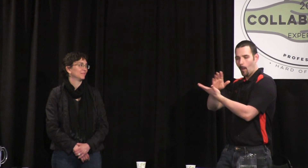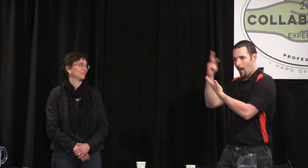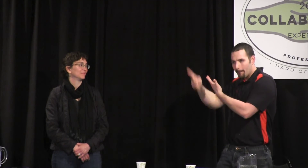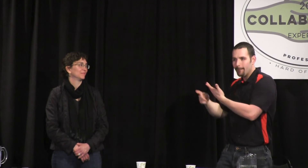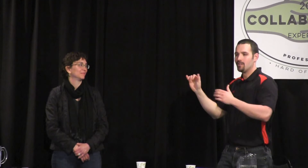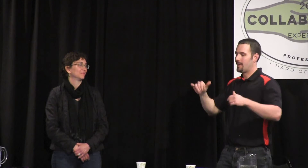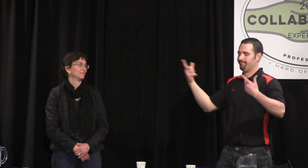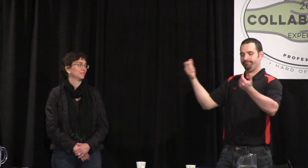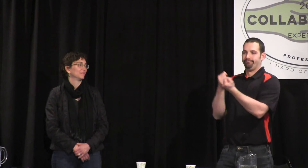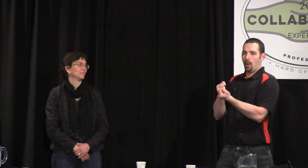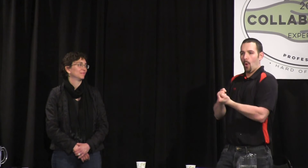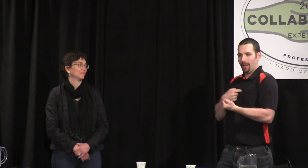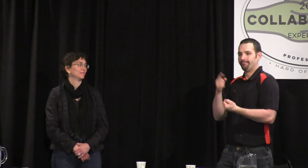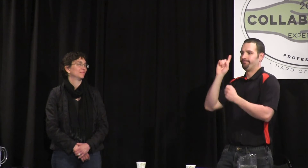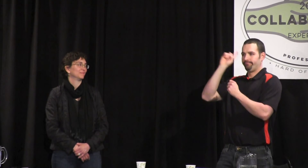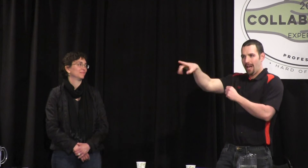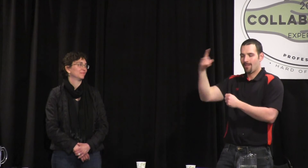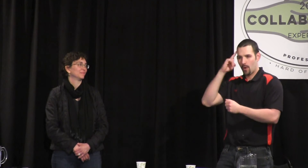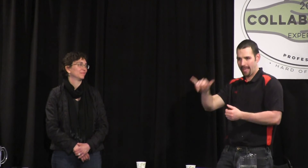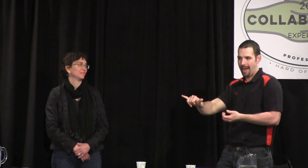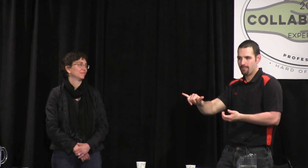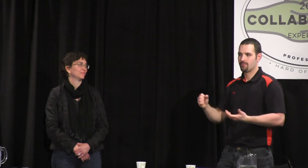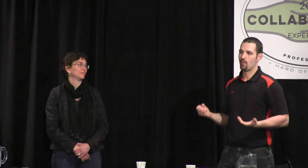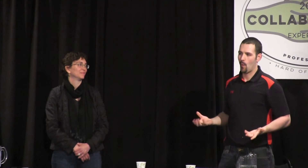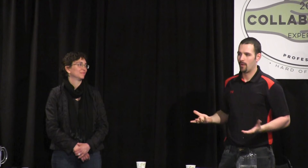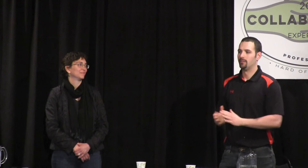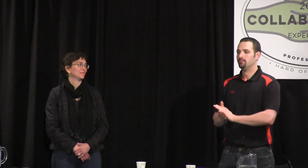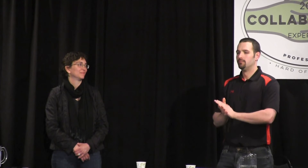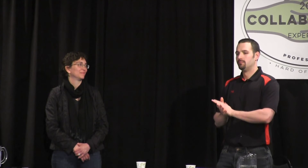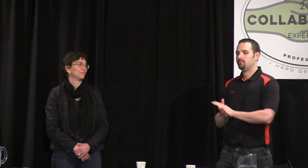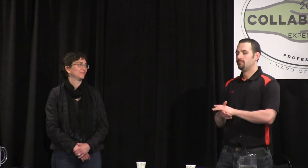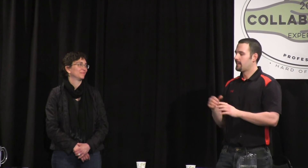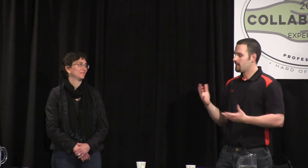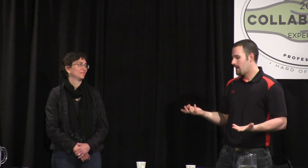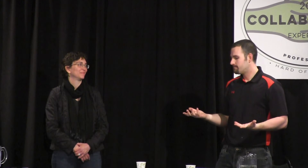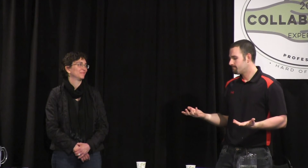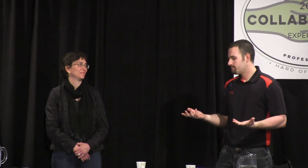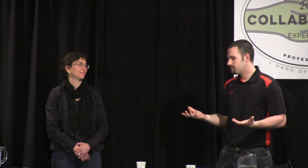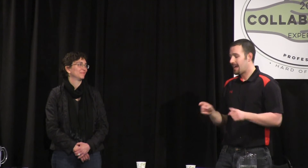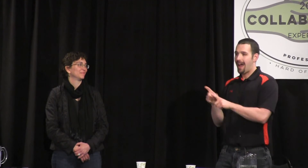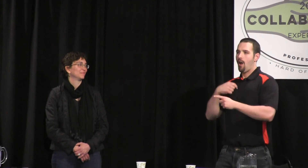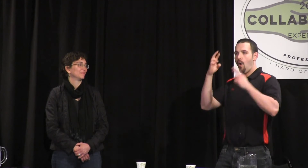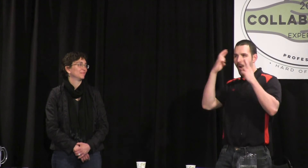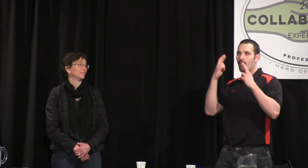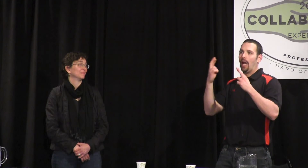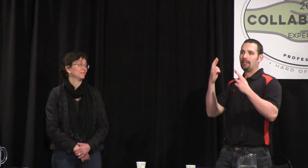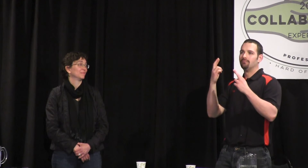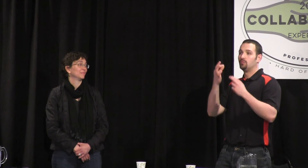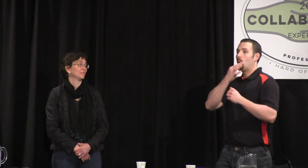I told the different staff at school. And they were very supportive of me in considering doing that for my future.